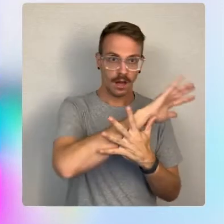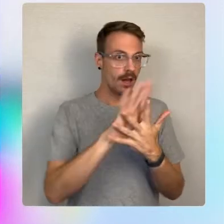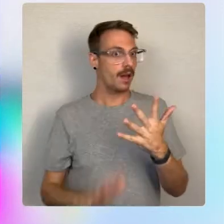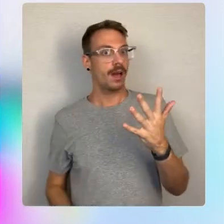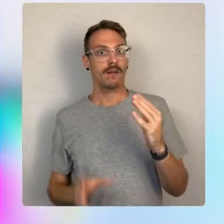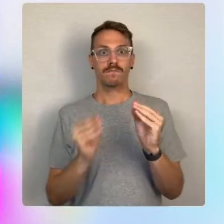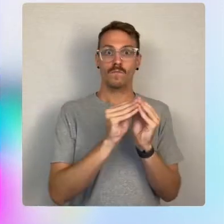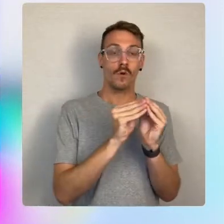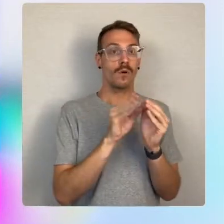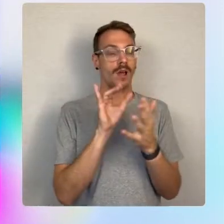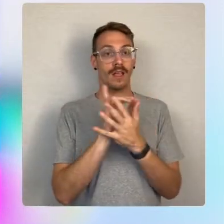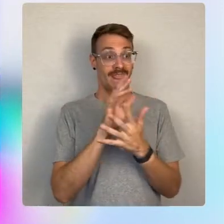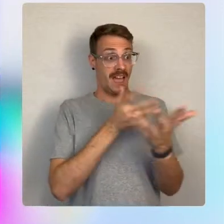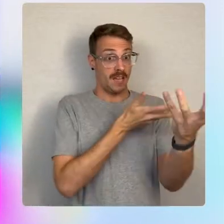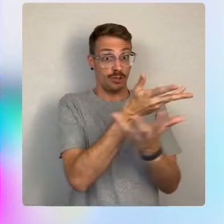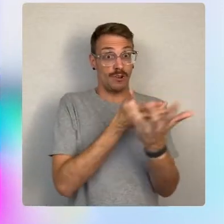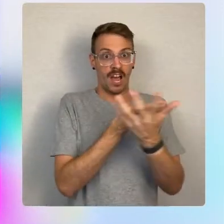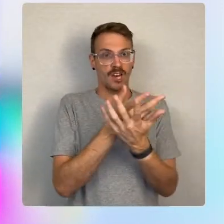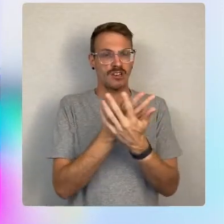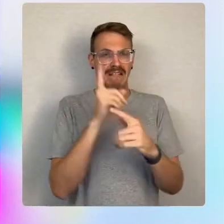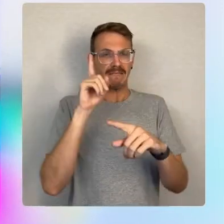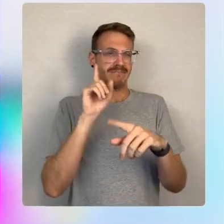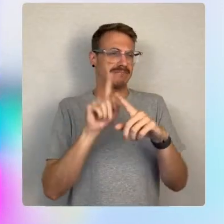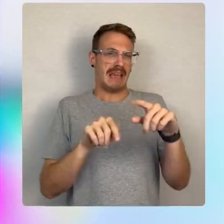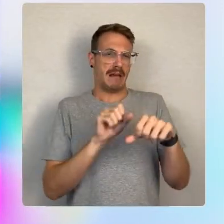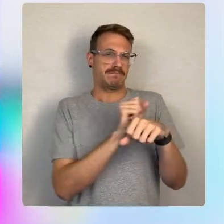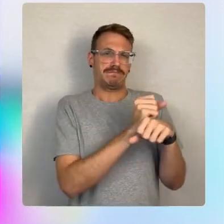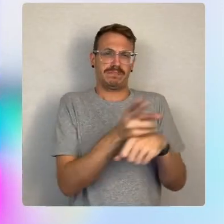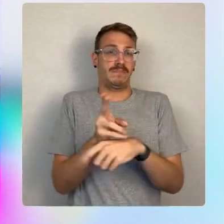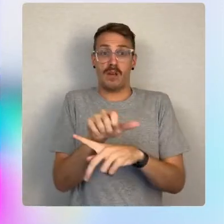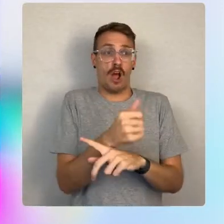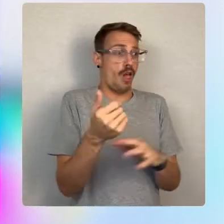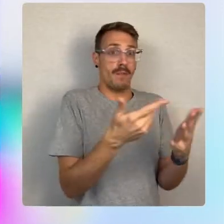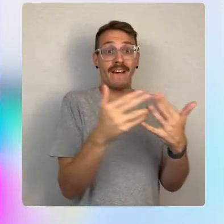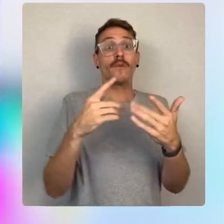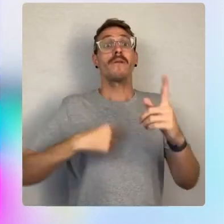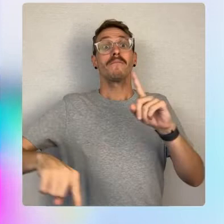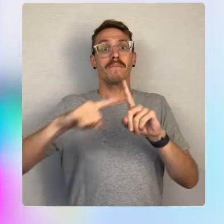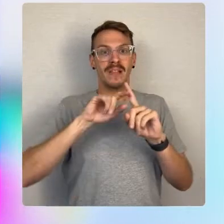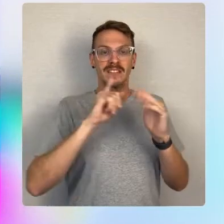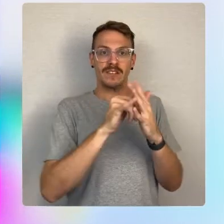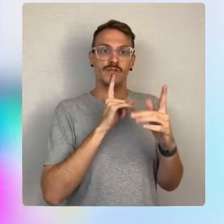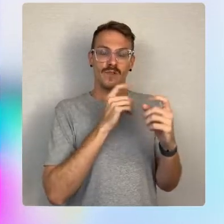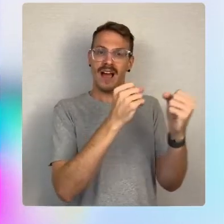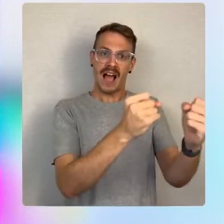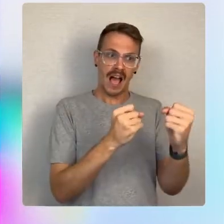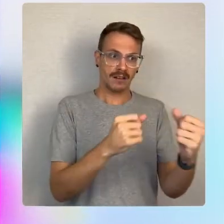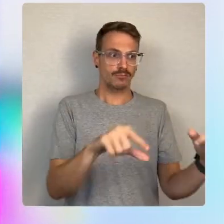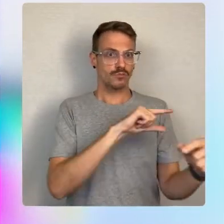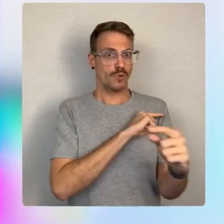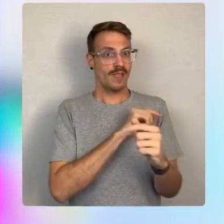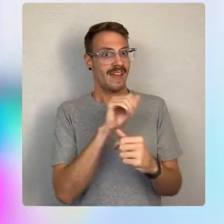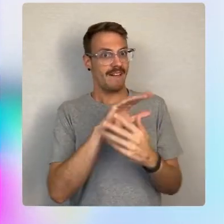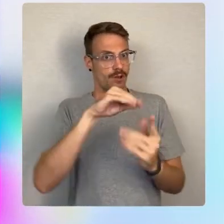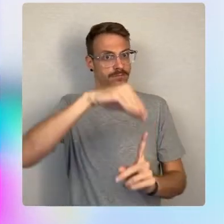that's completely unrivaled by any other platform, and it lends itself really well to high-fidelity avatar solutions.